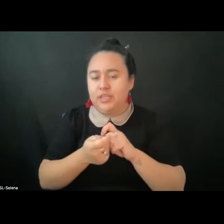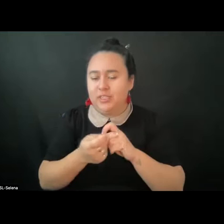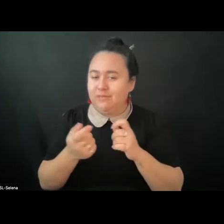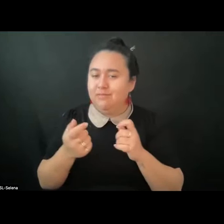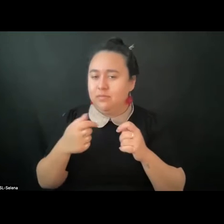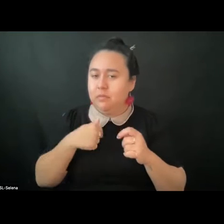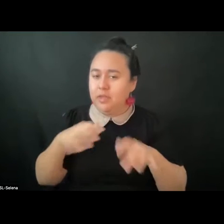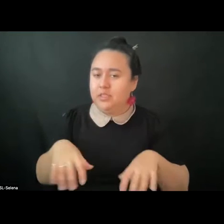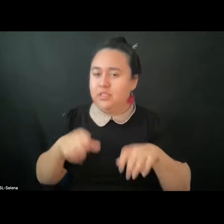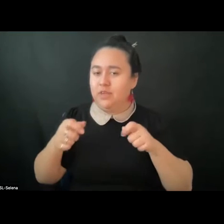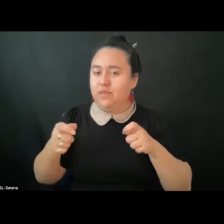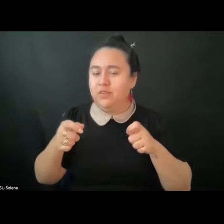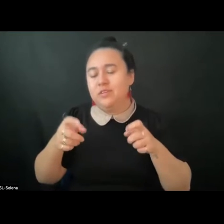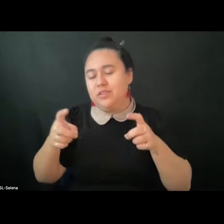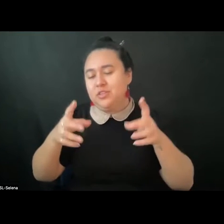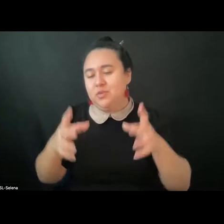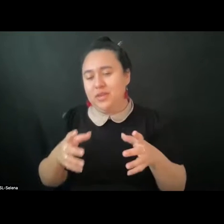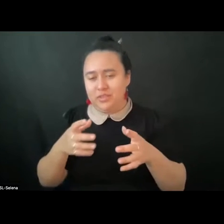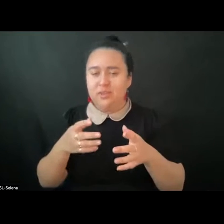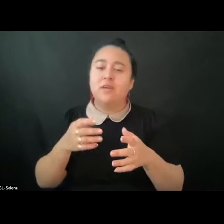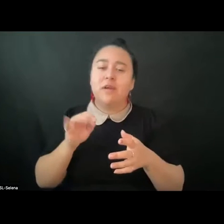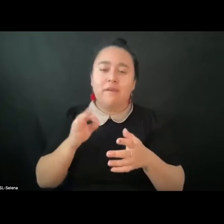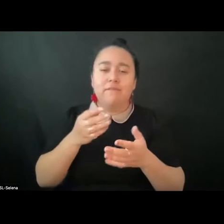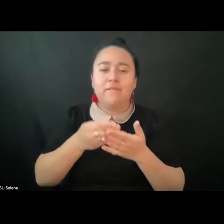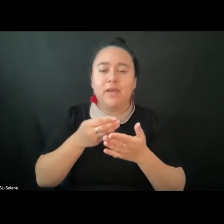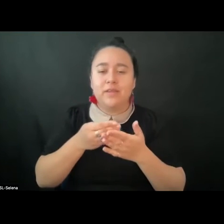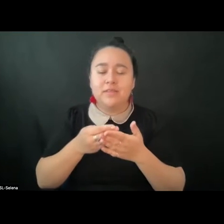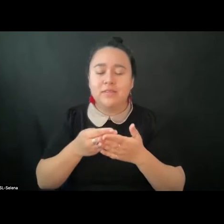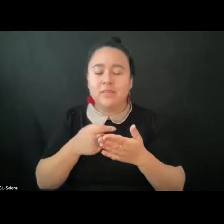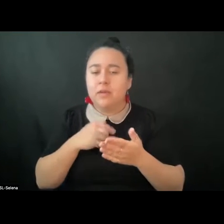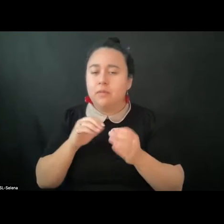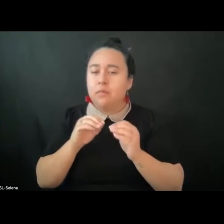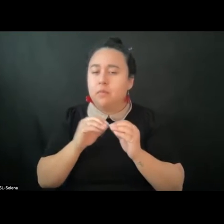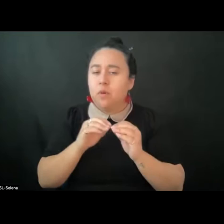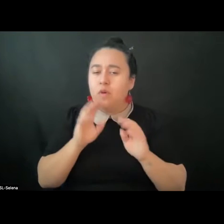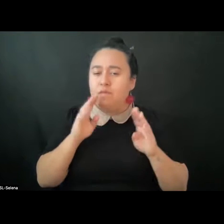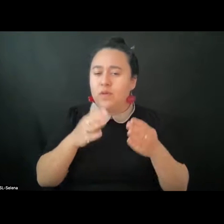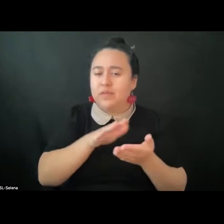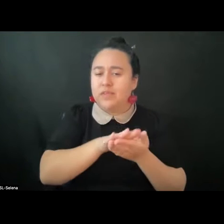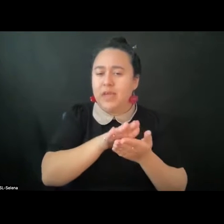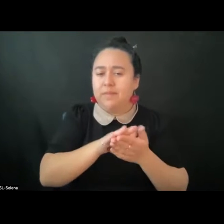shifted. I come from a more all and experimental film non-journalistic background.